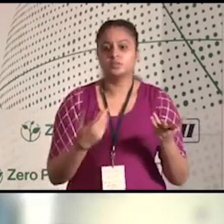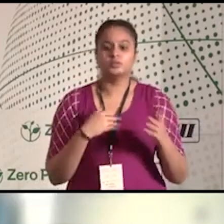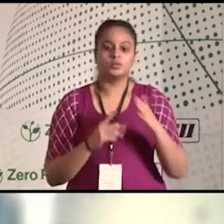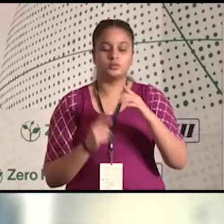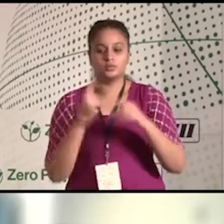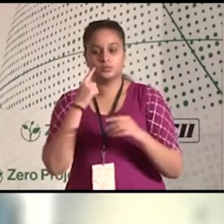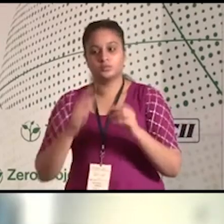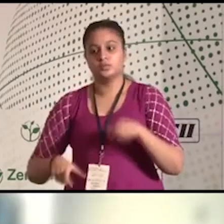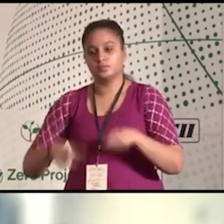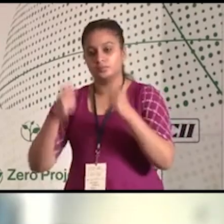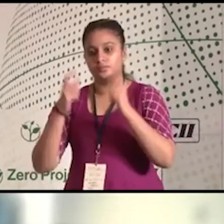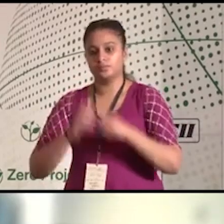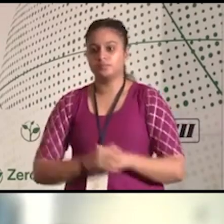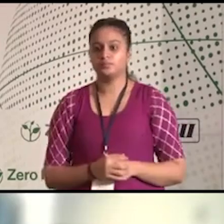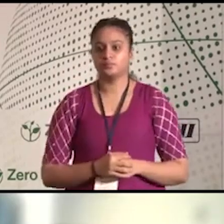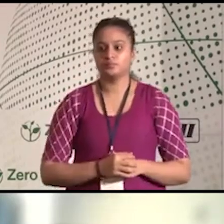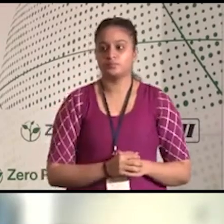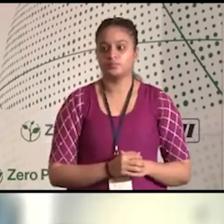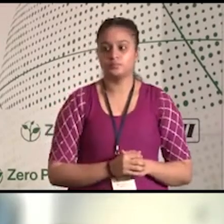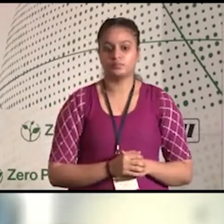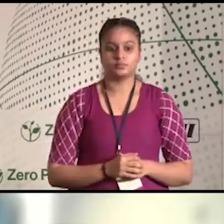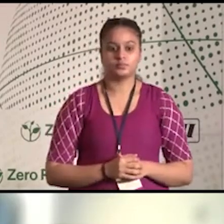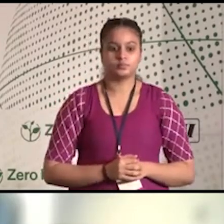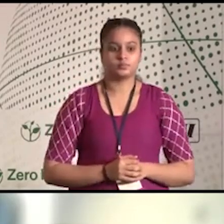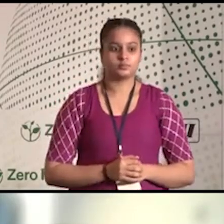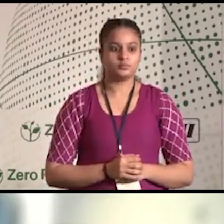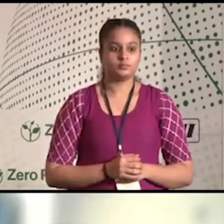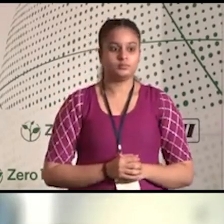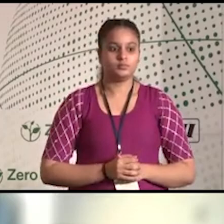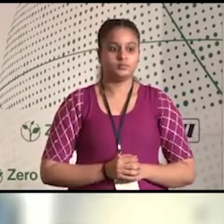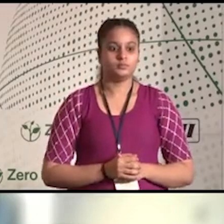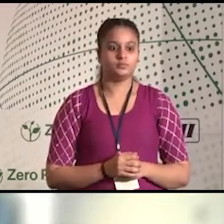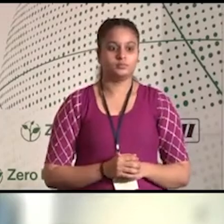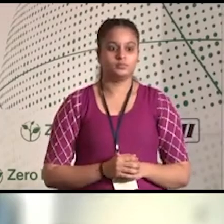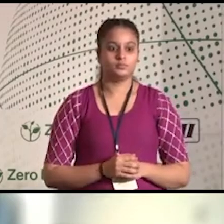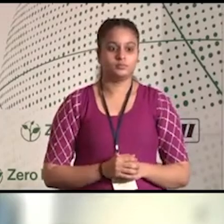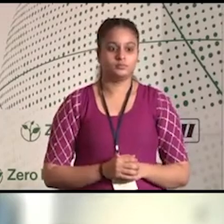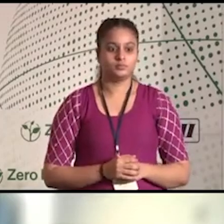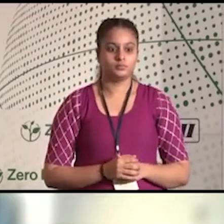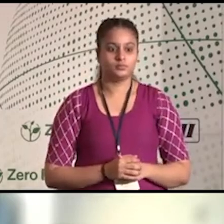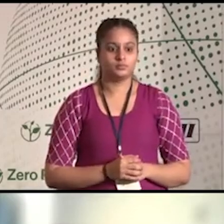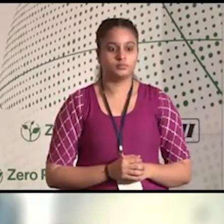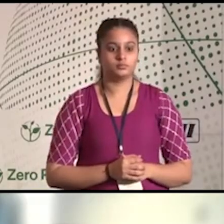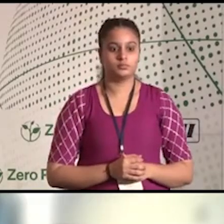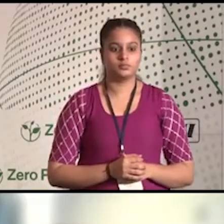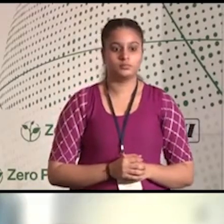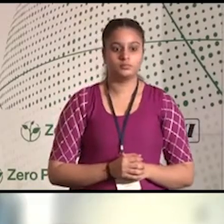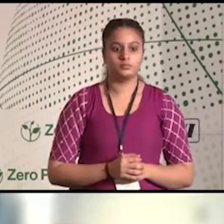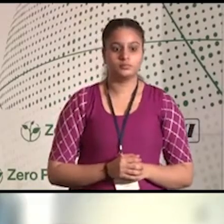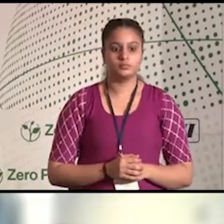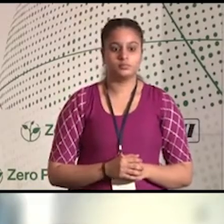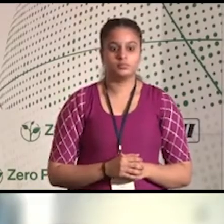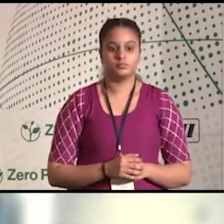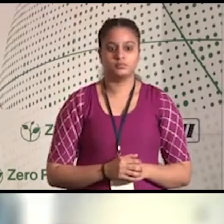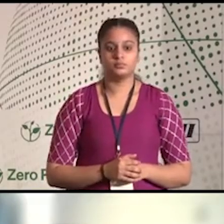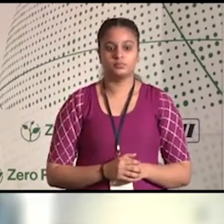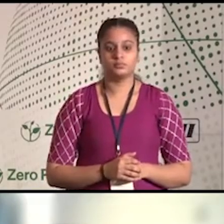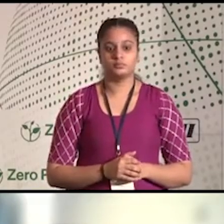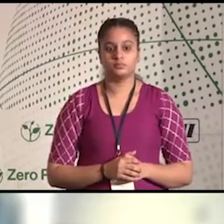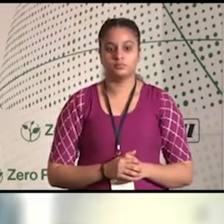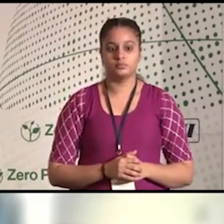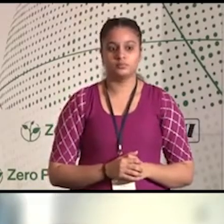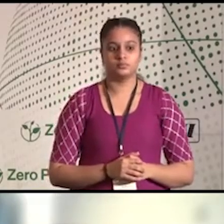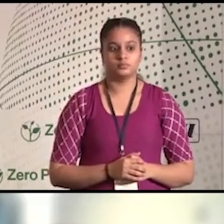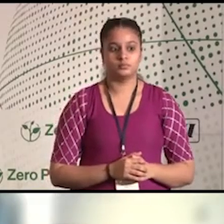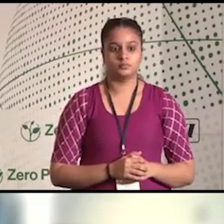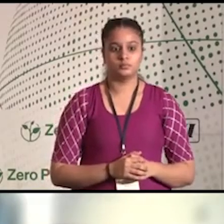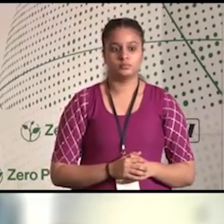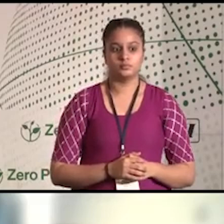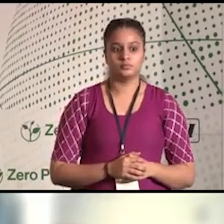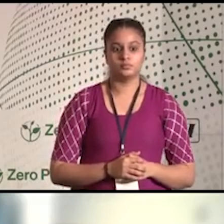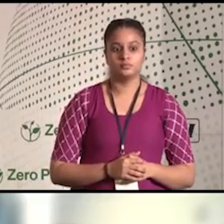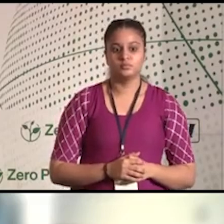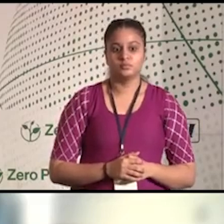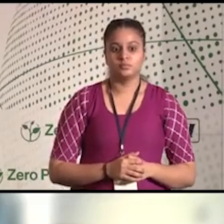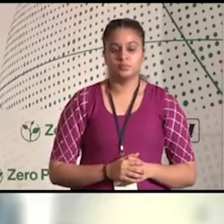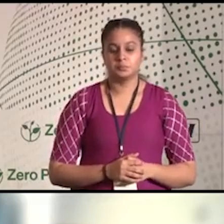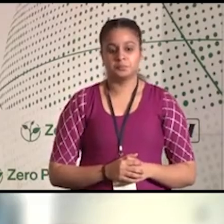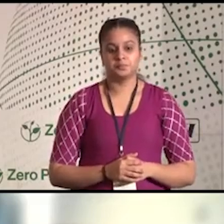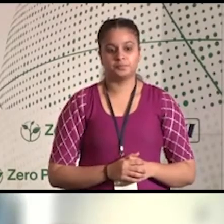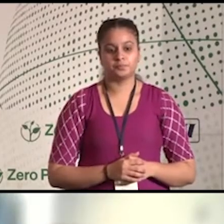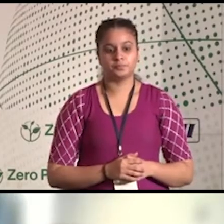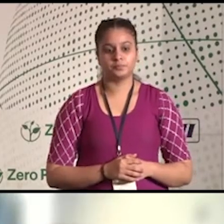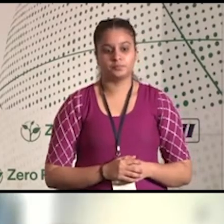as well